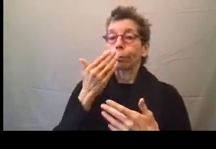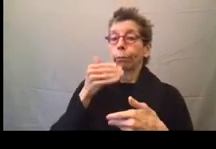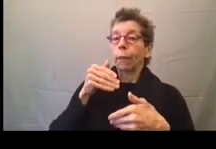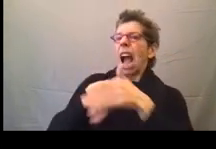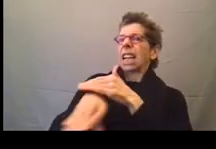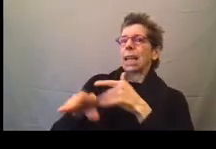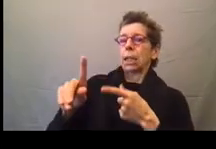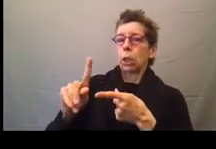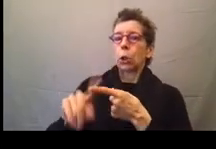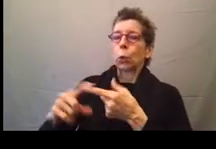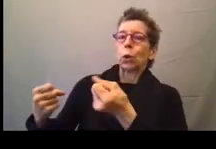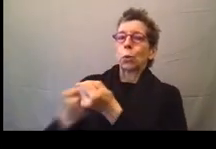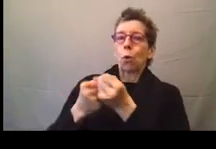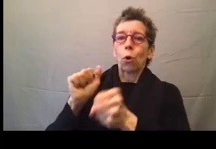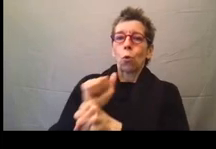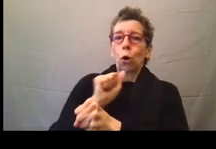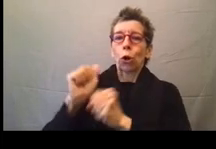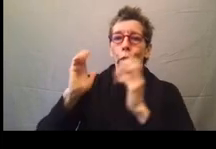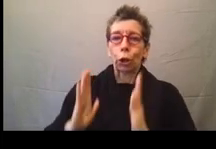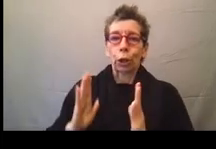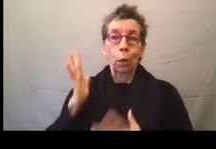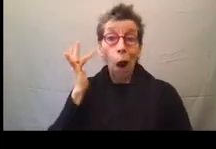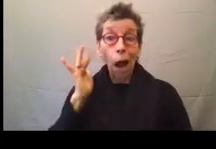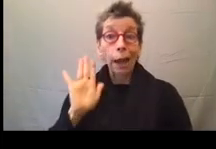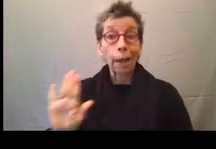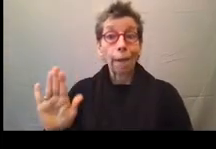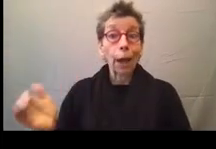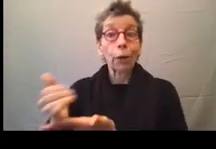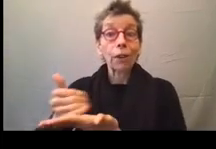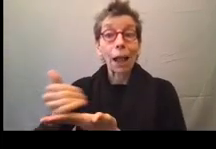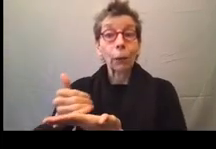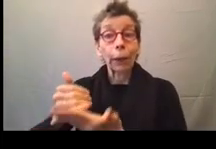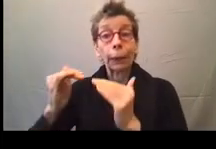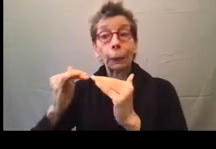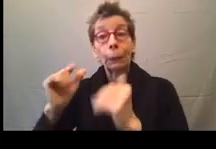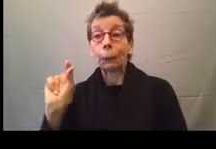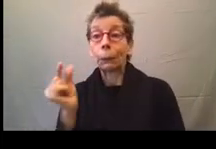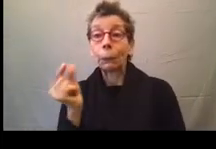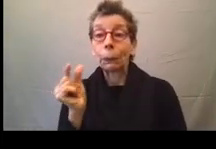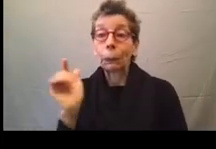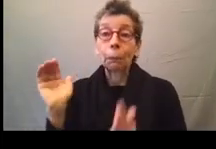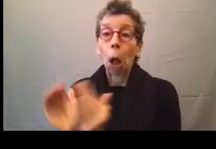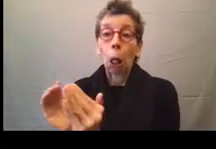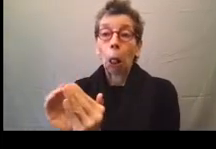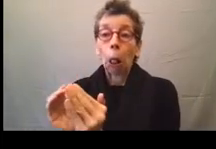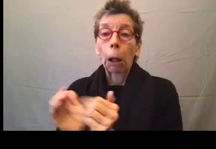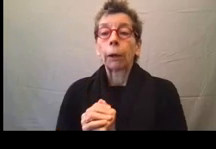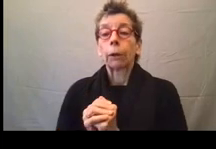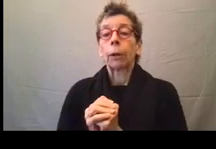many ways due to the diminished wages that workers receive. Home care work, direct support